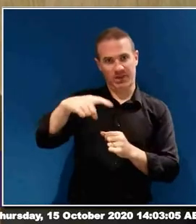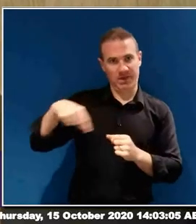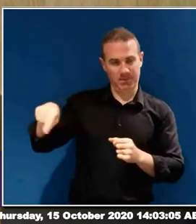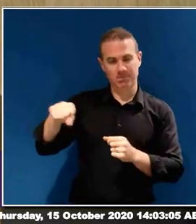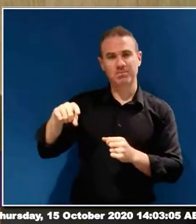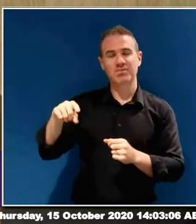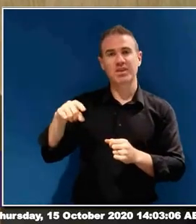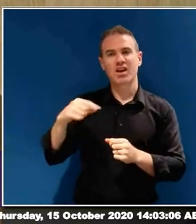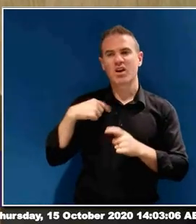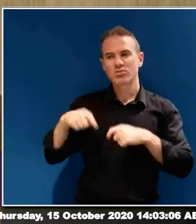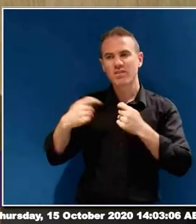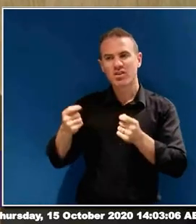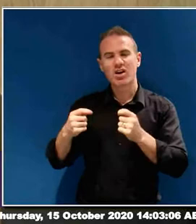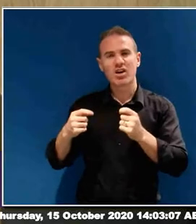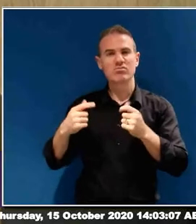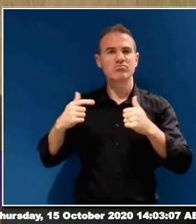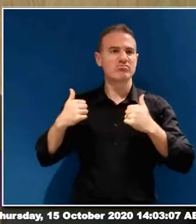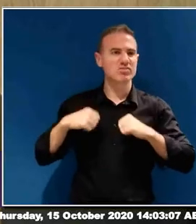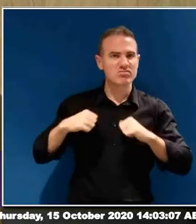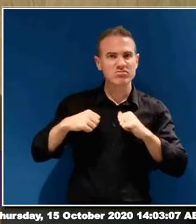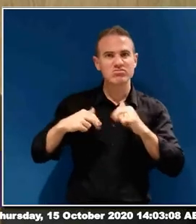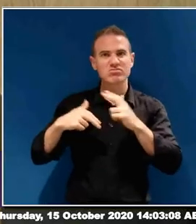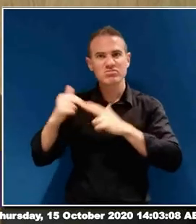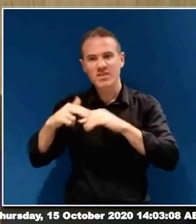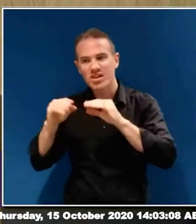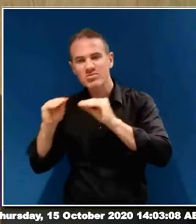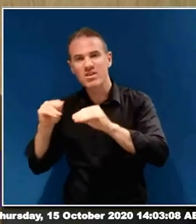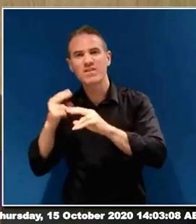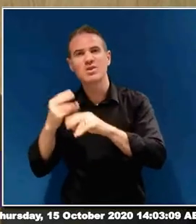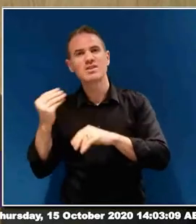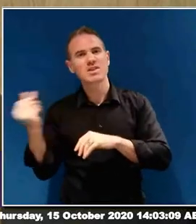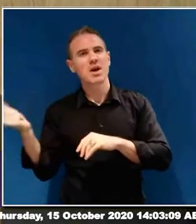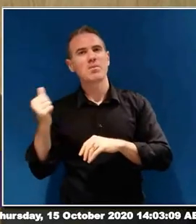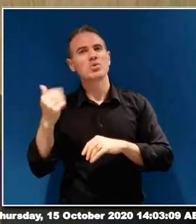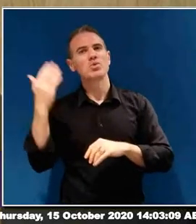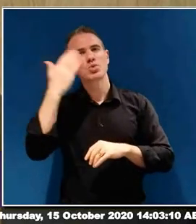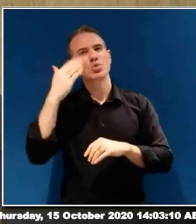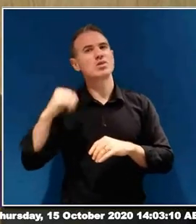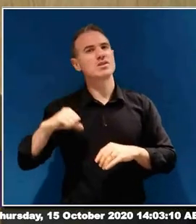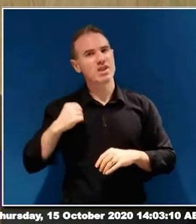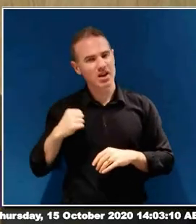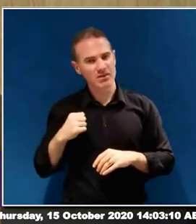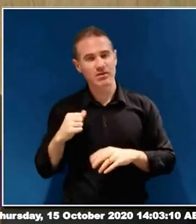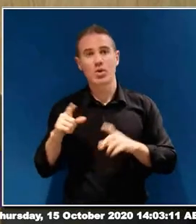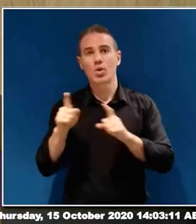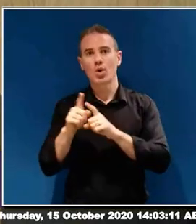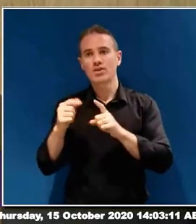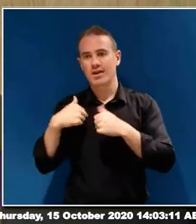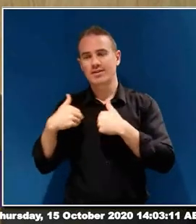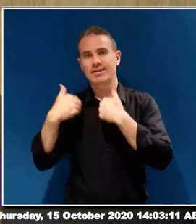I provide clinical supervision to guidance officers and - I'll just refer